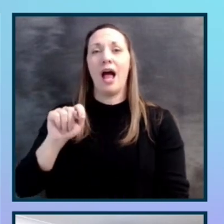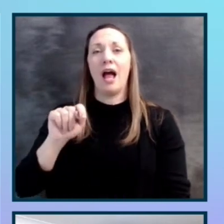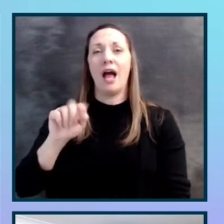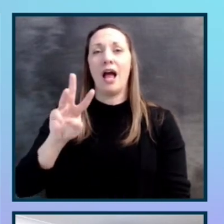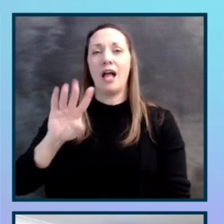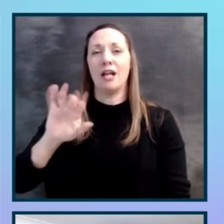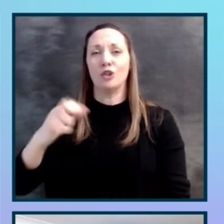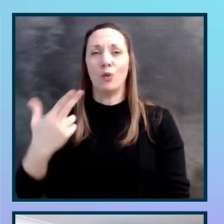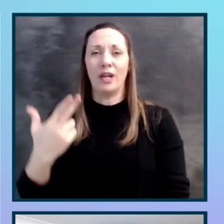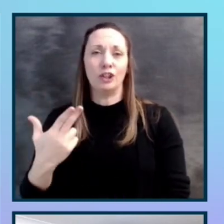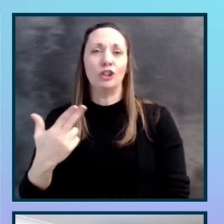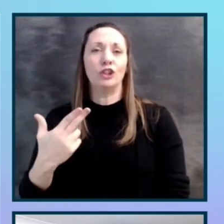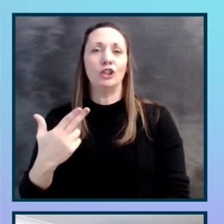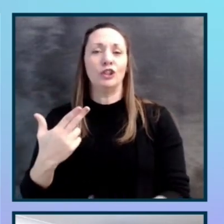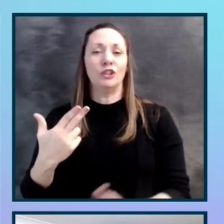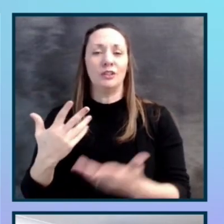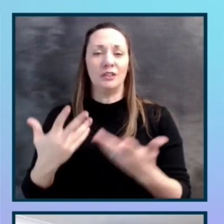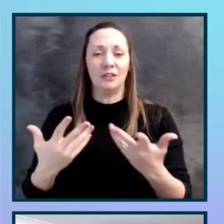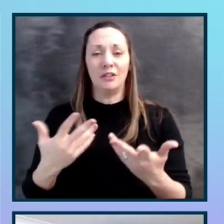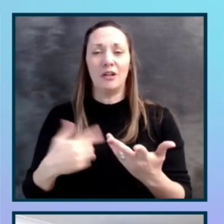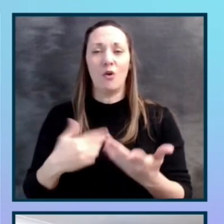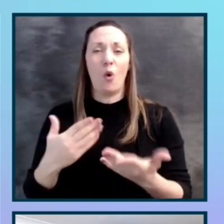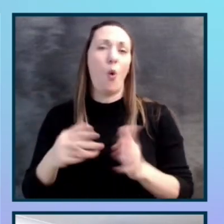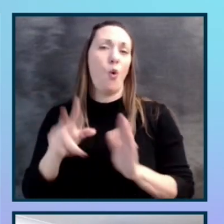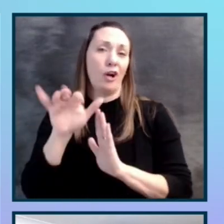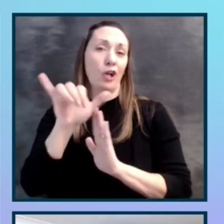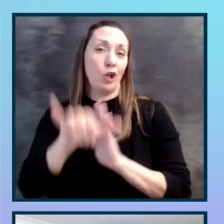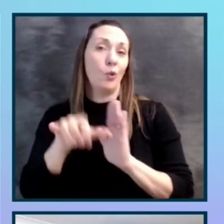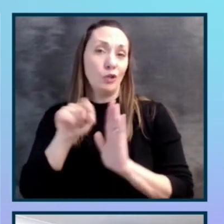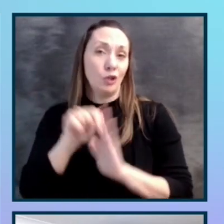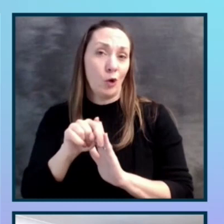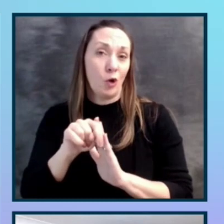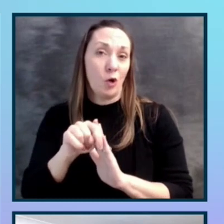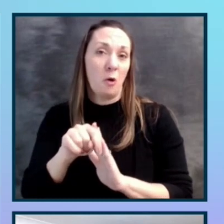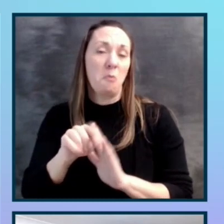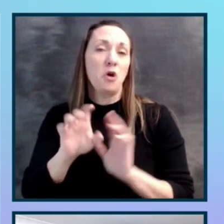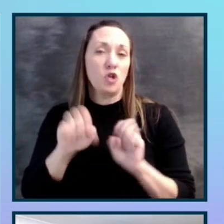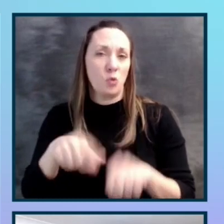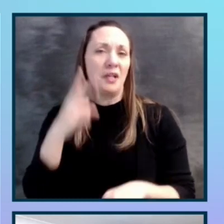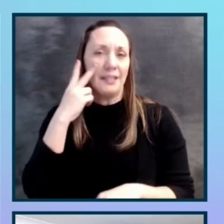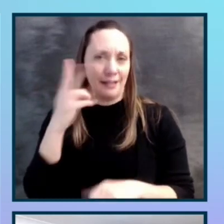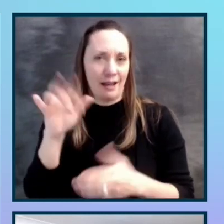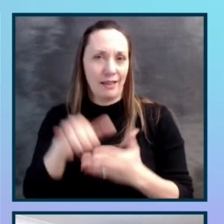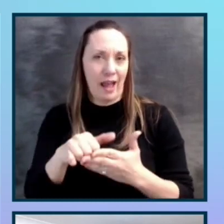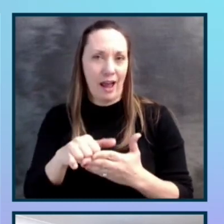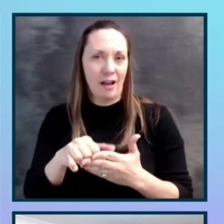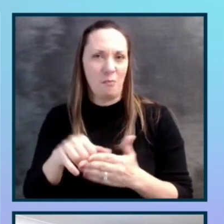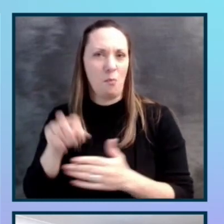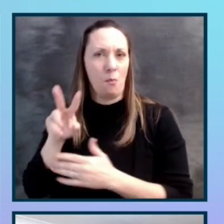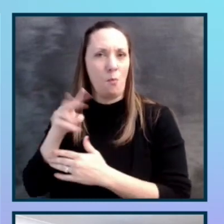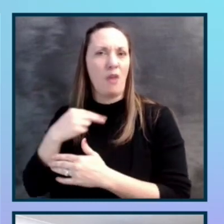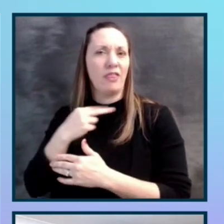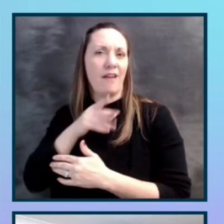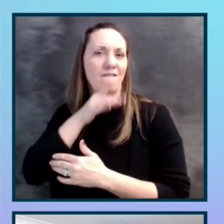more recent footage that I end up publishing on YouTube, you will up seeing that. But the voice you had in the background will come onto a little later,